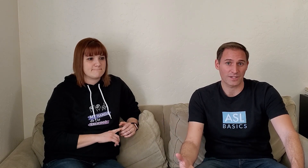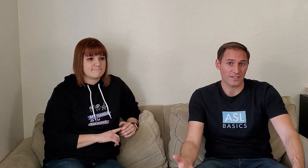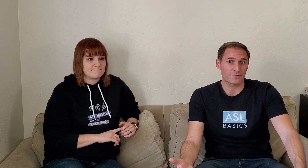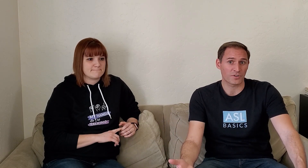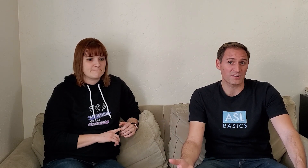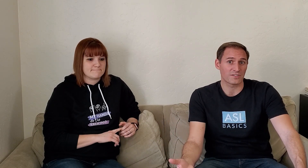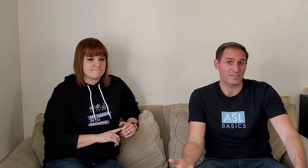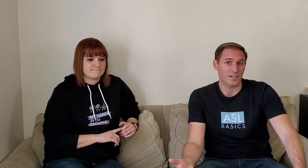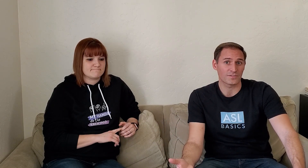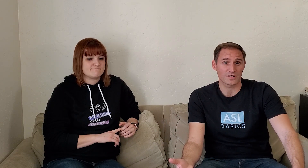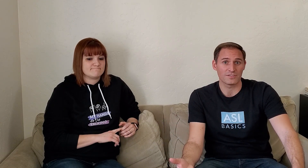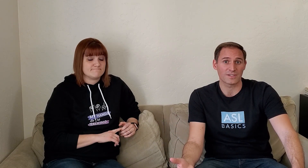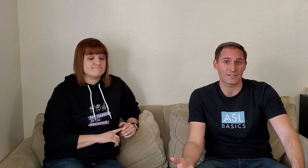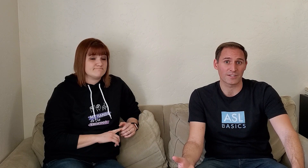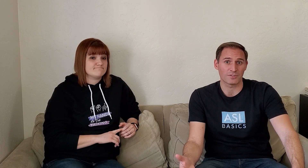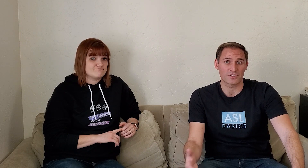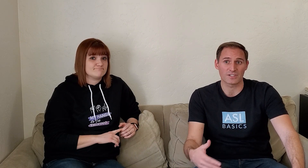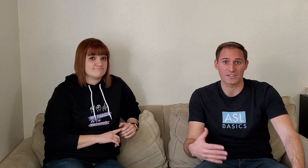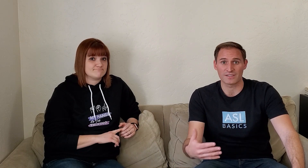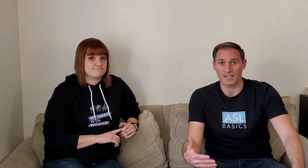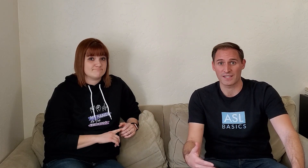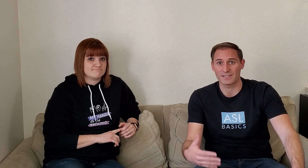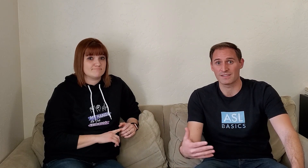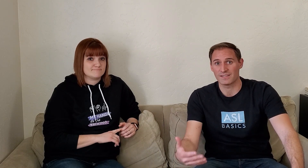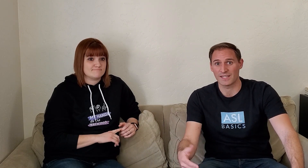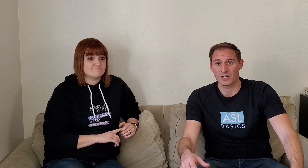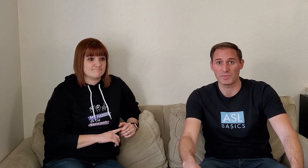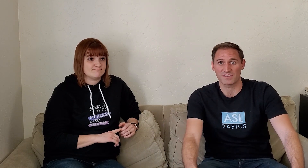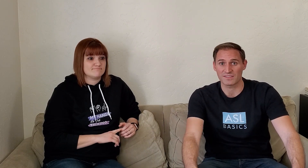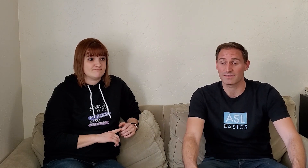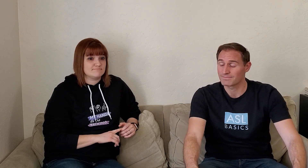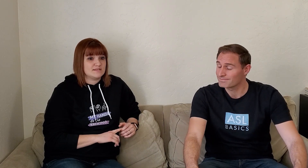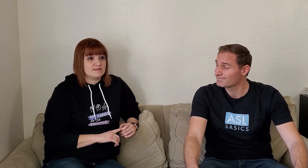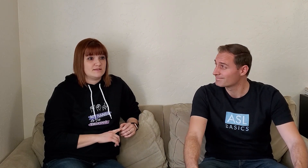kind of forcing yourself to use that language in a day in and day out basis.